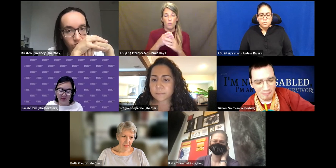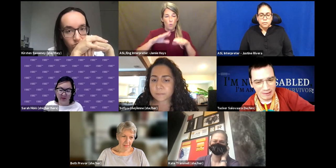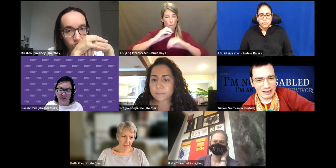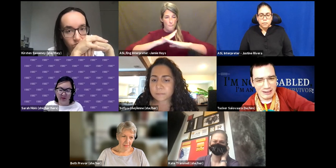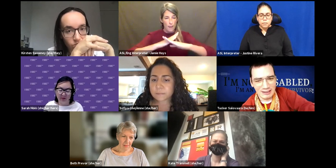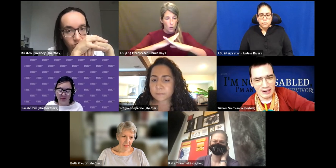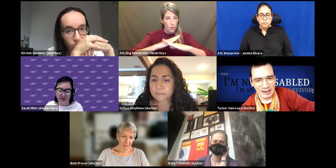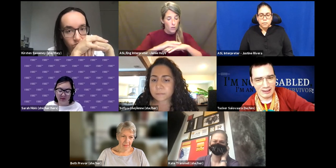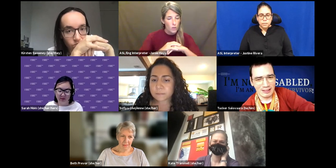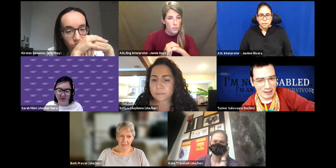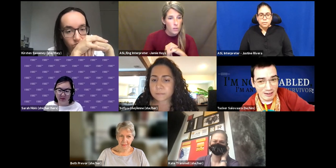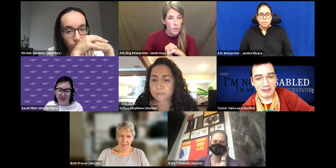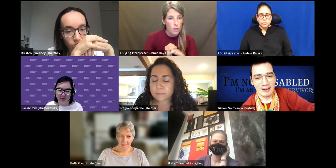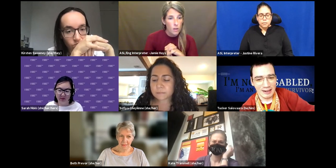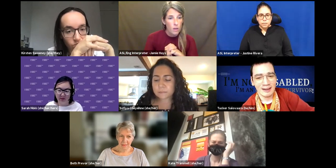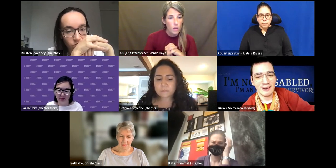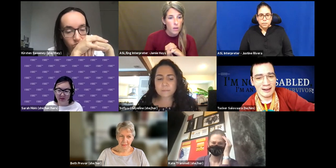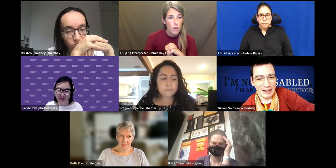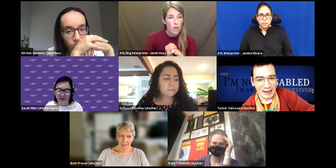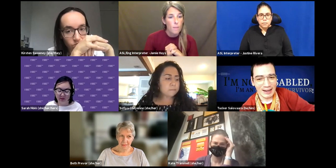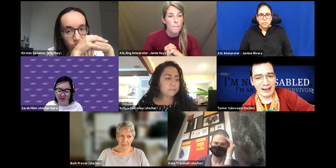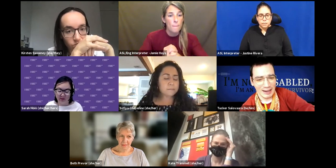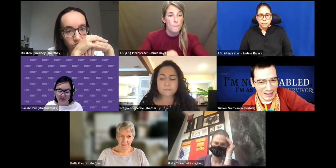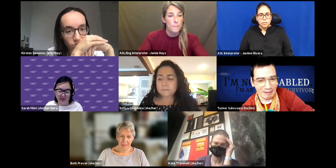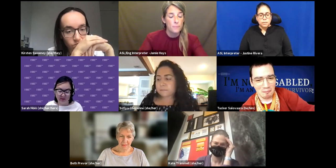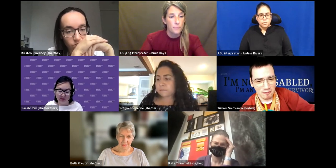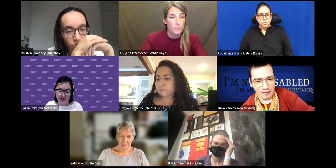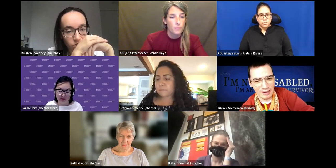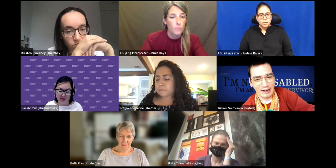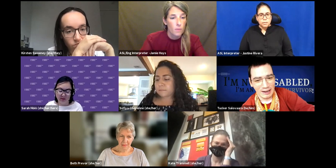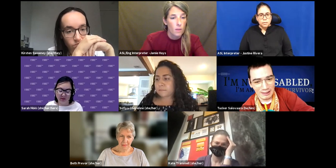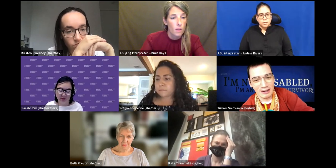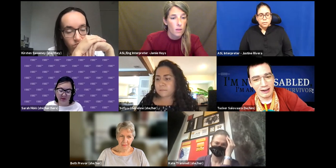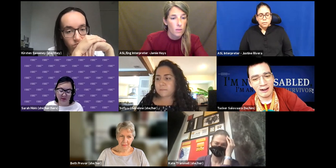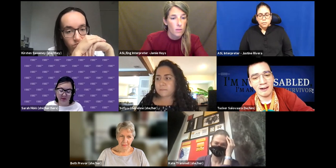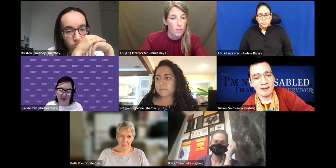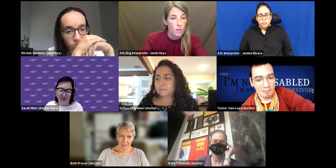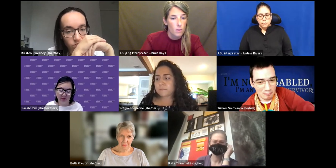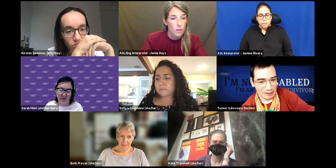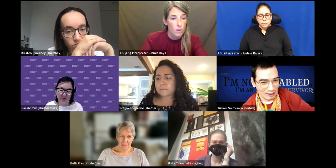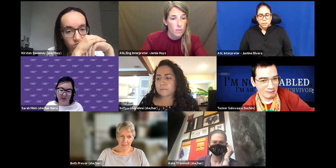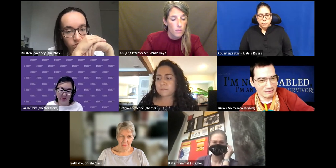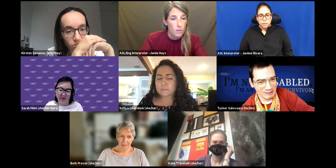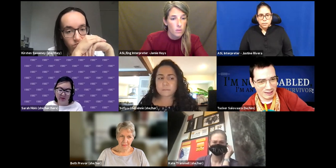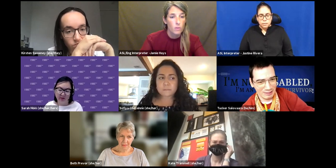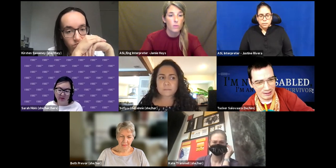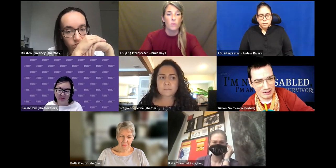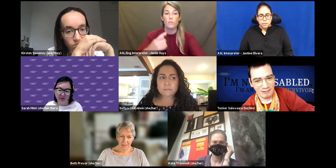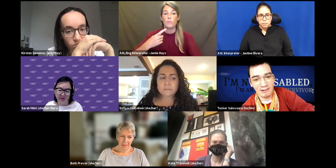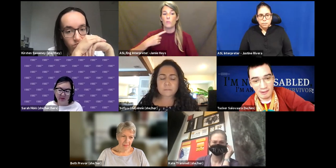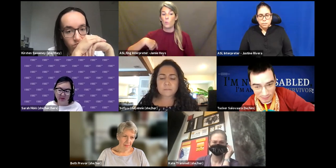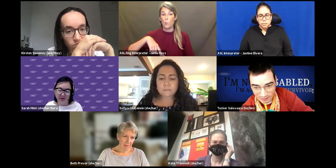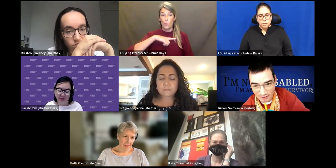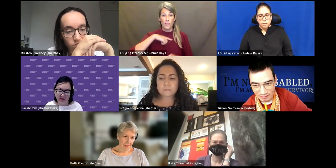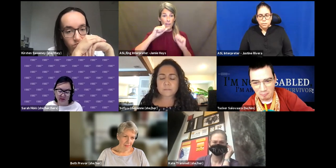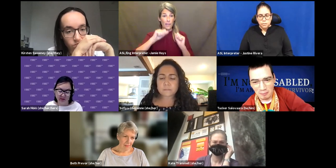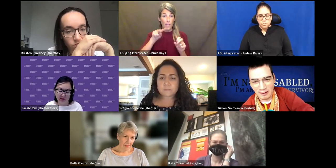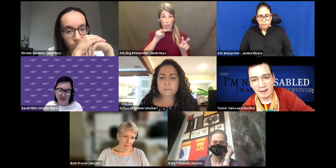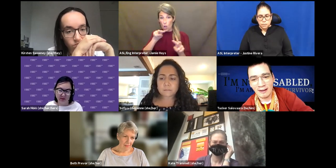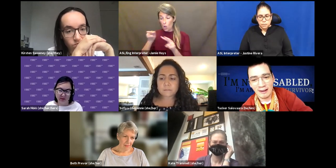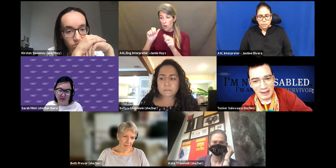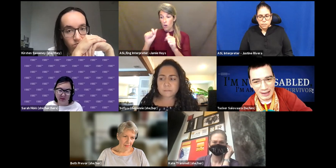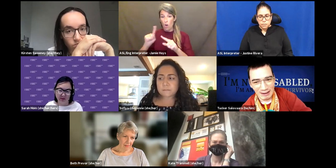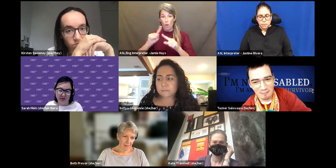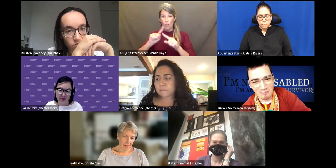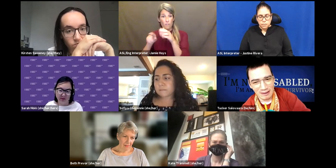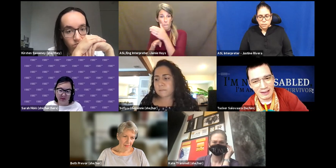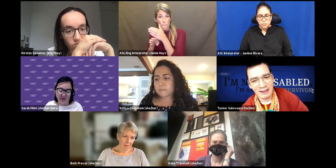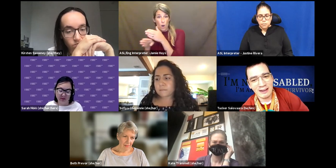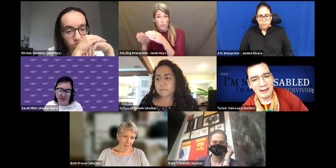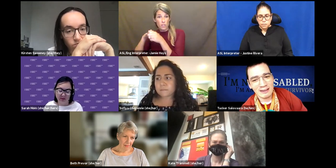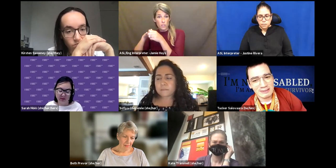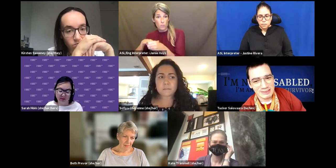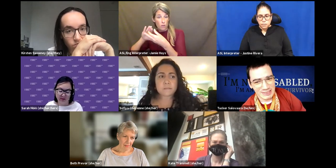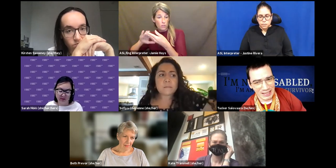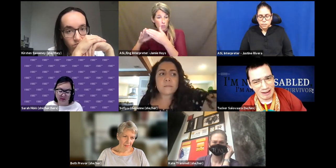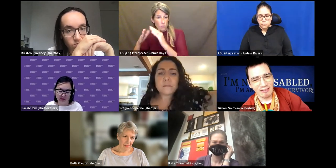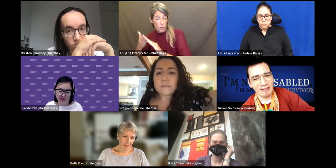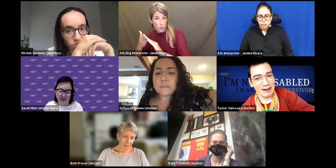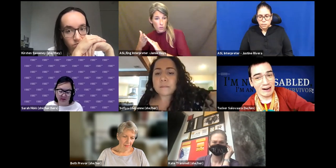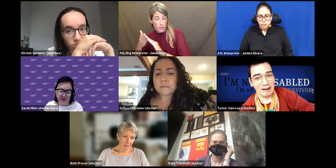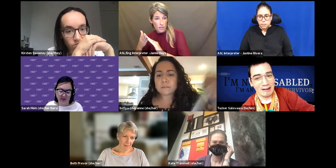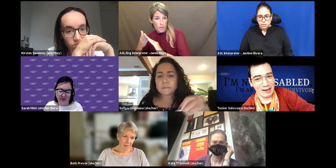We can look at every other marginal group, and we still are